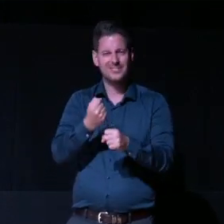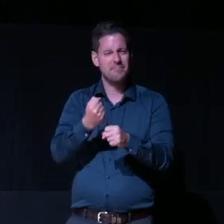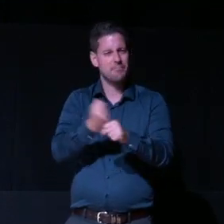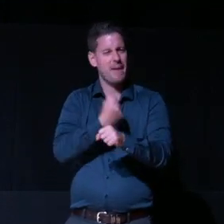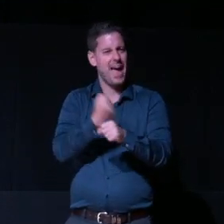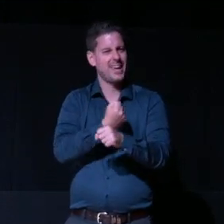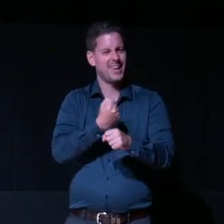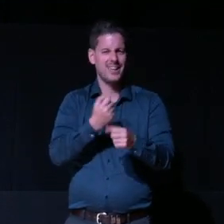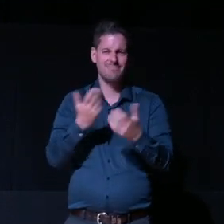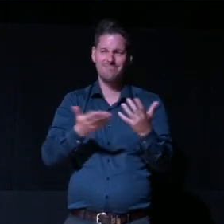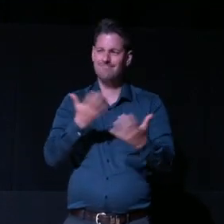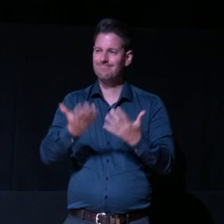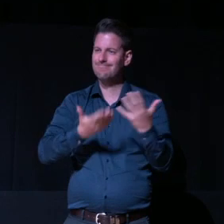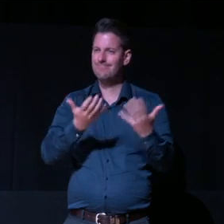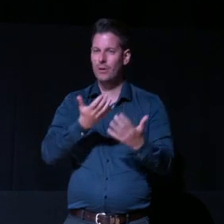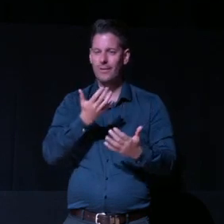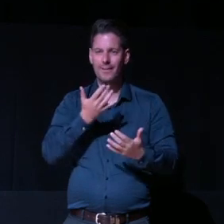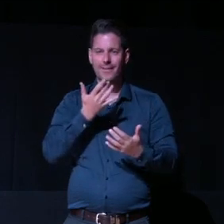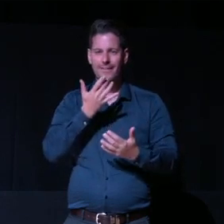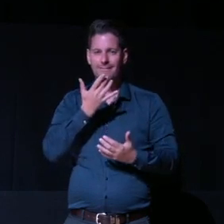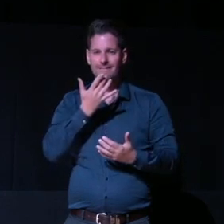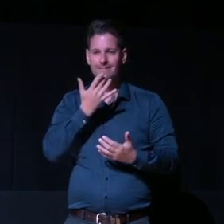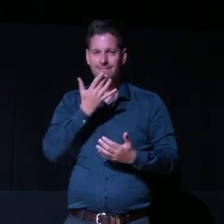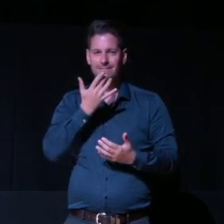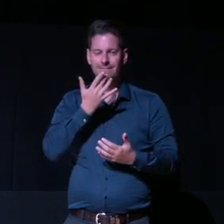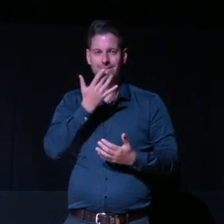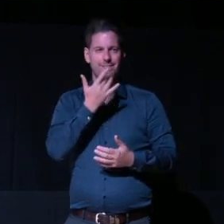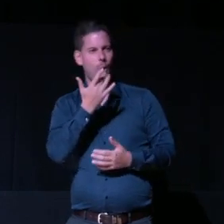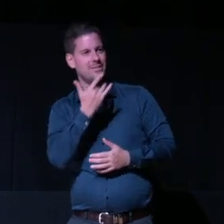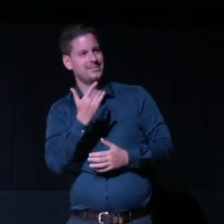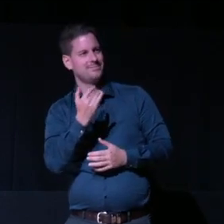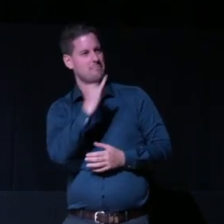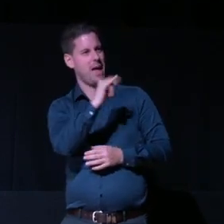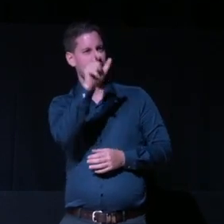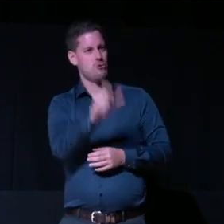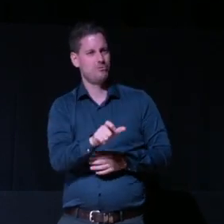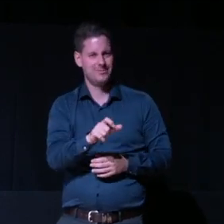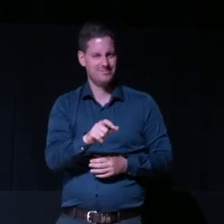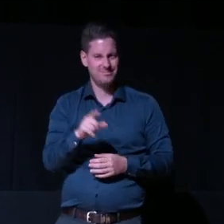false baddie in cancel culture. I want to come back to